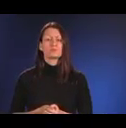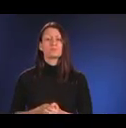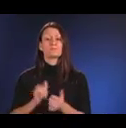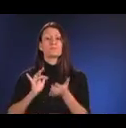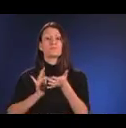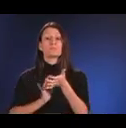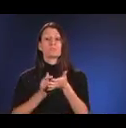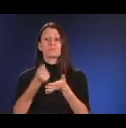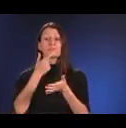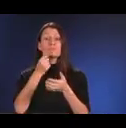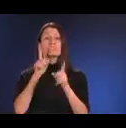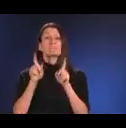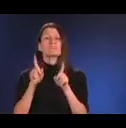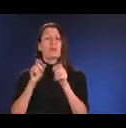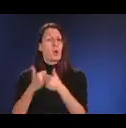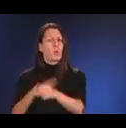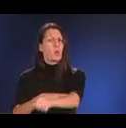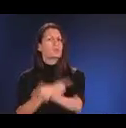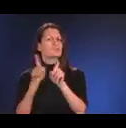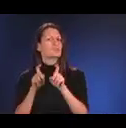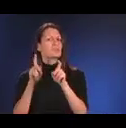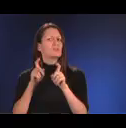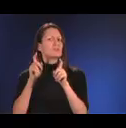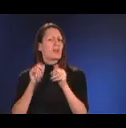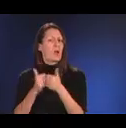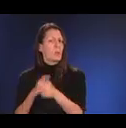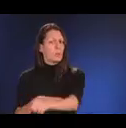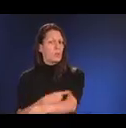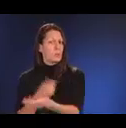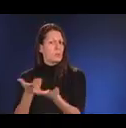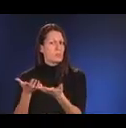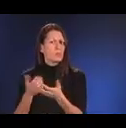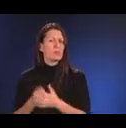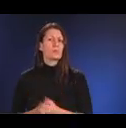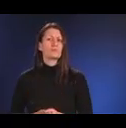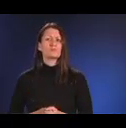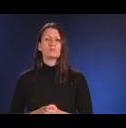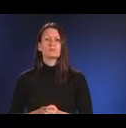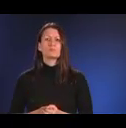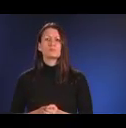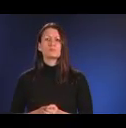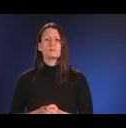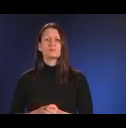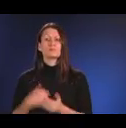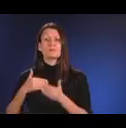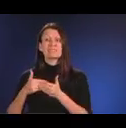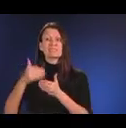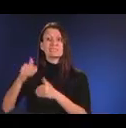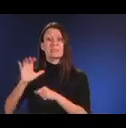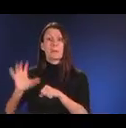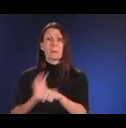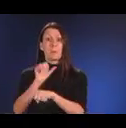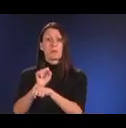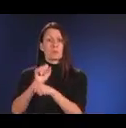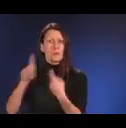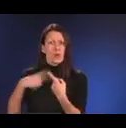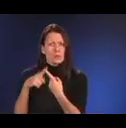How long should my trial period of this medication last? When is my next appointment?